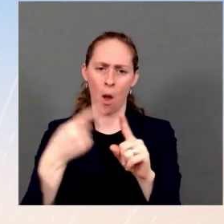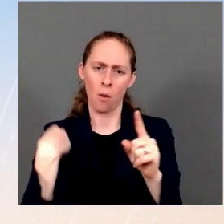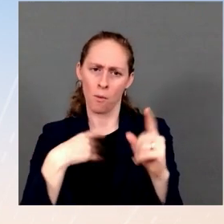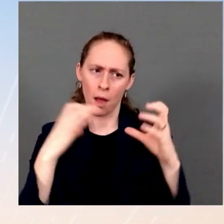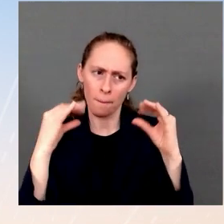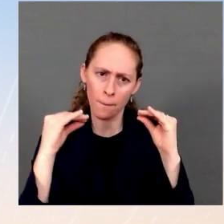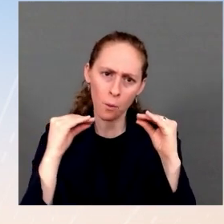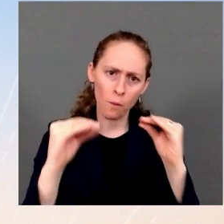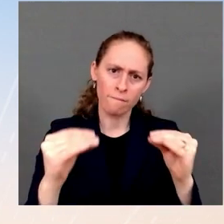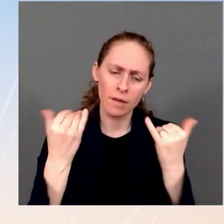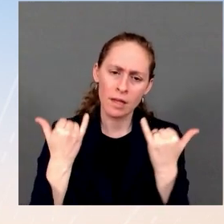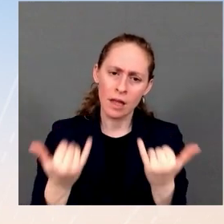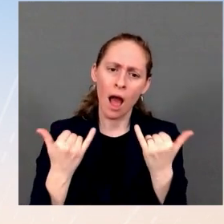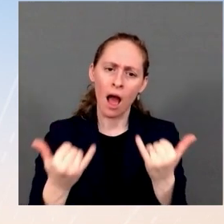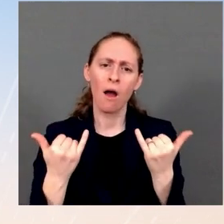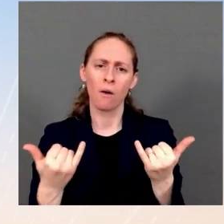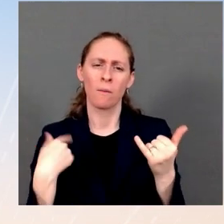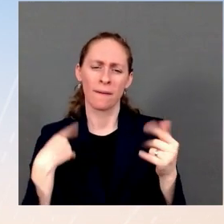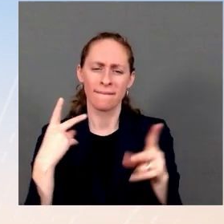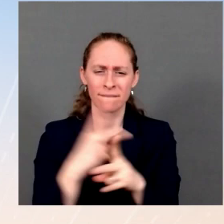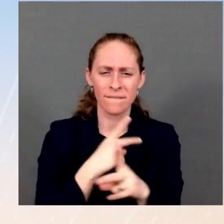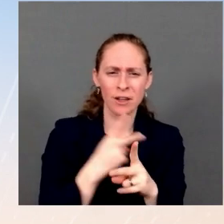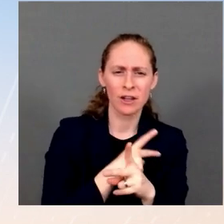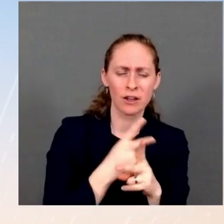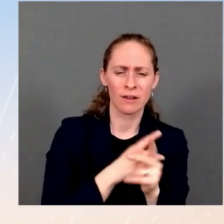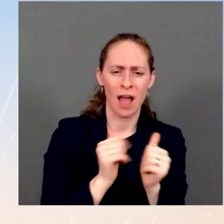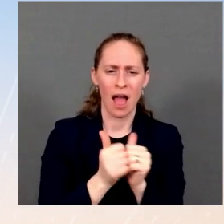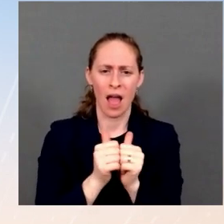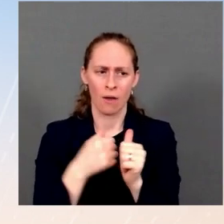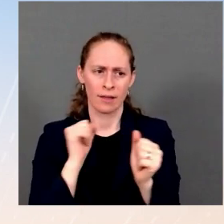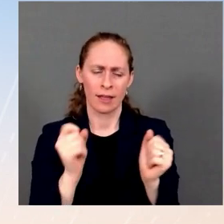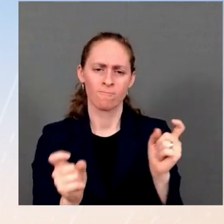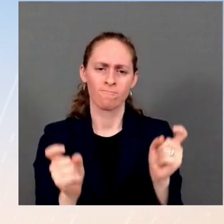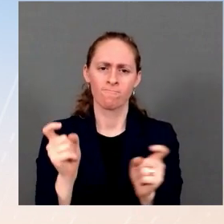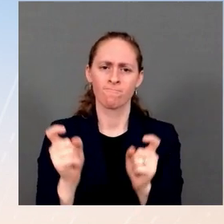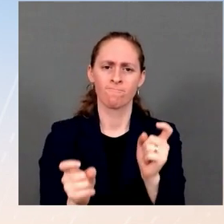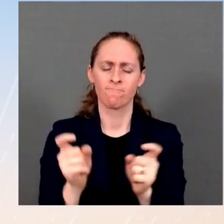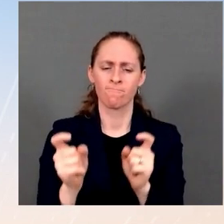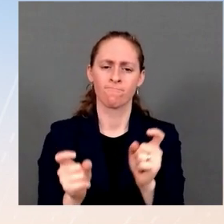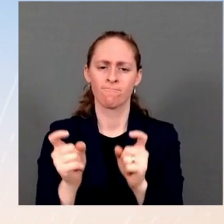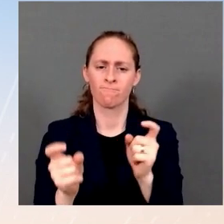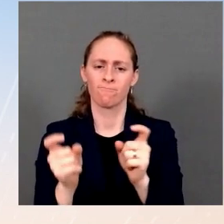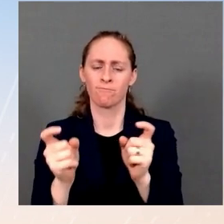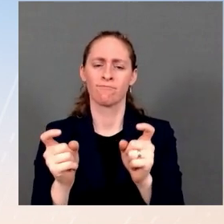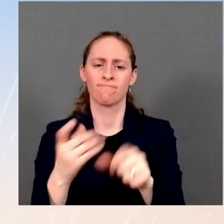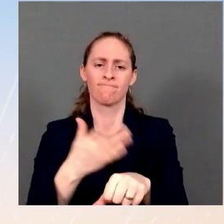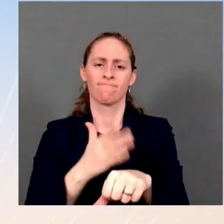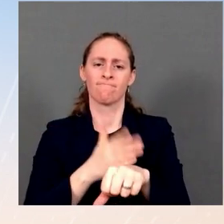And I think today is a great example of recognizing the intersections of these policy areas;